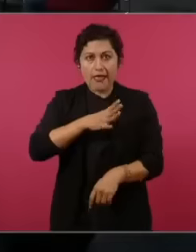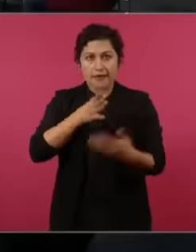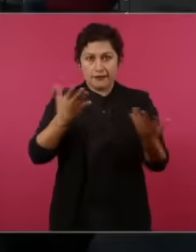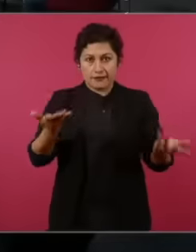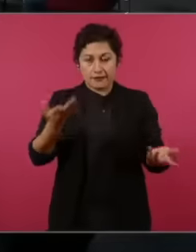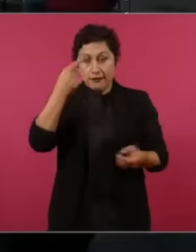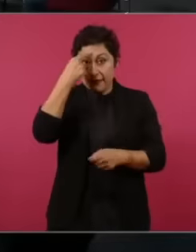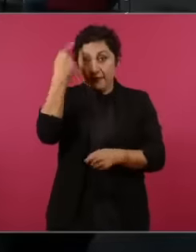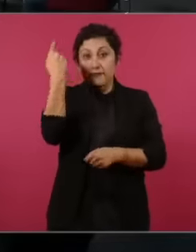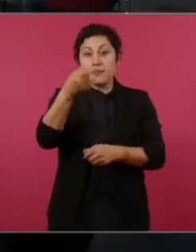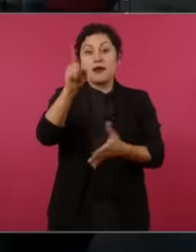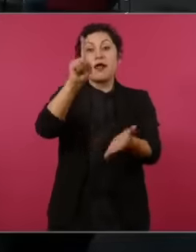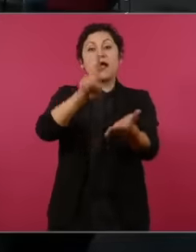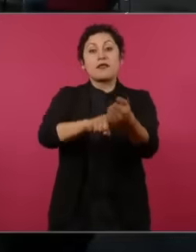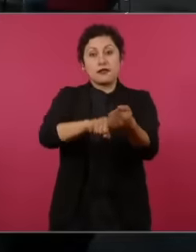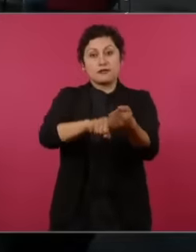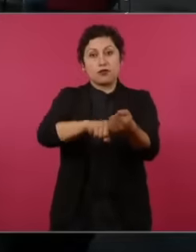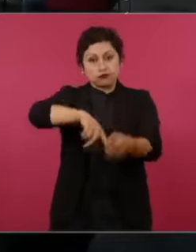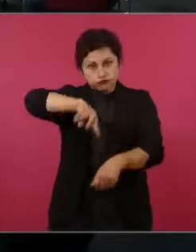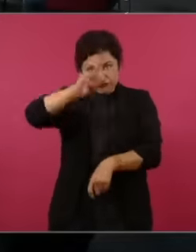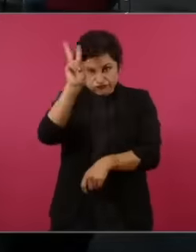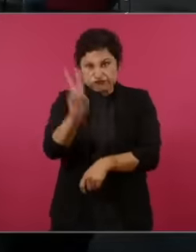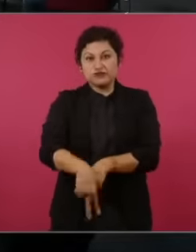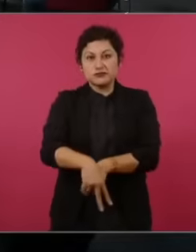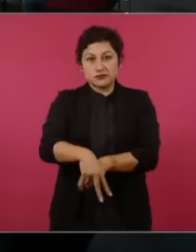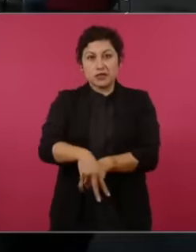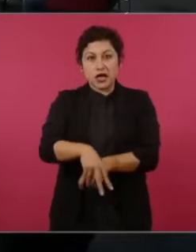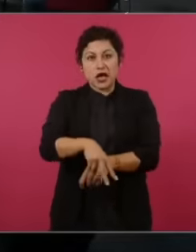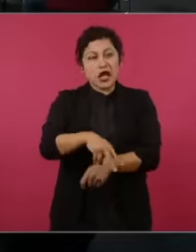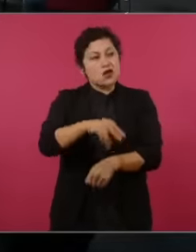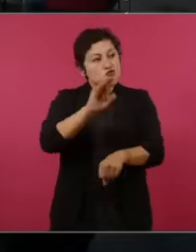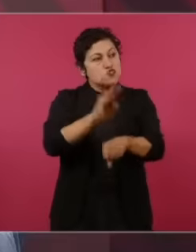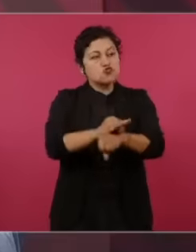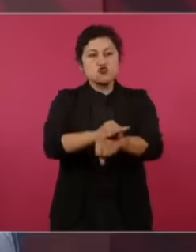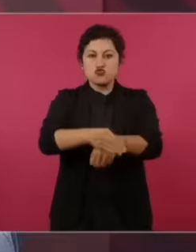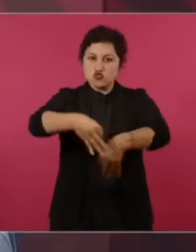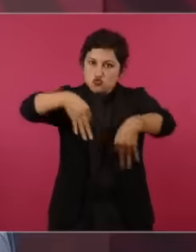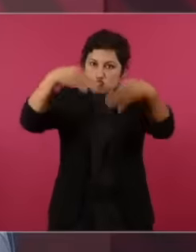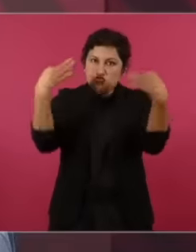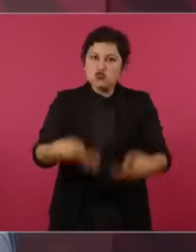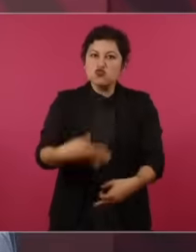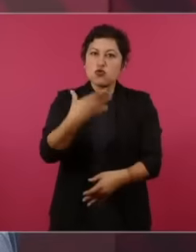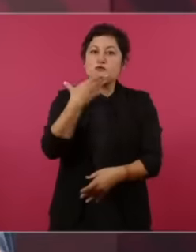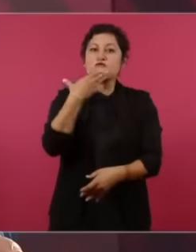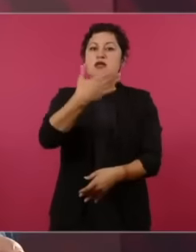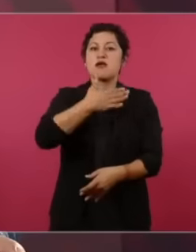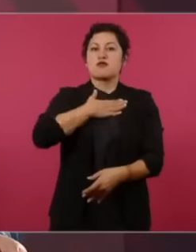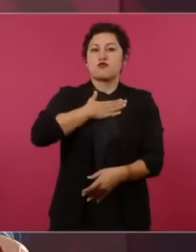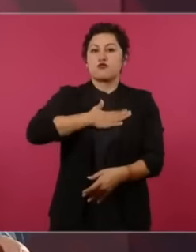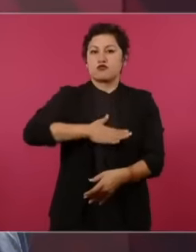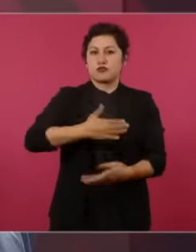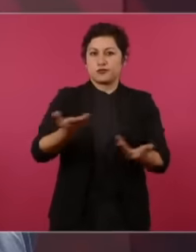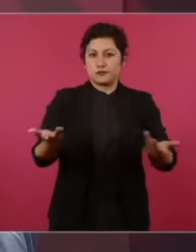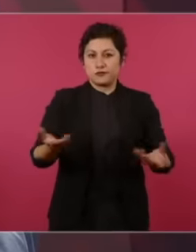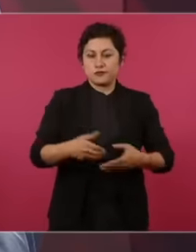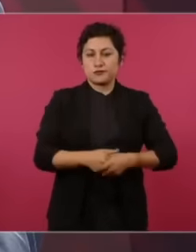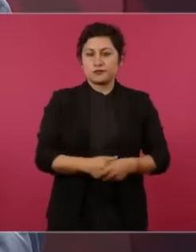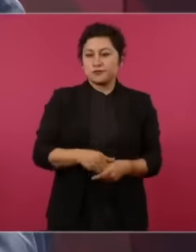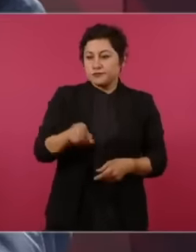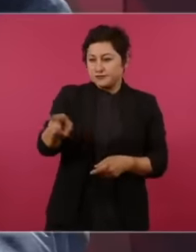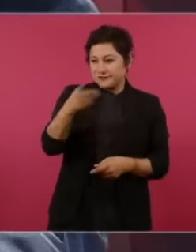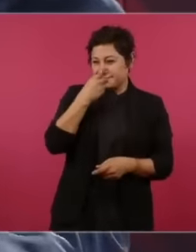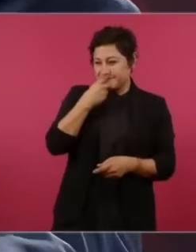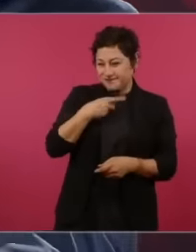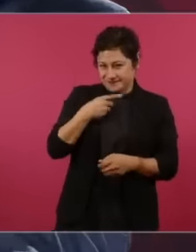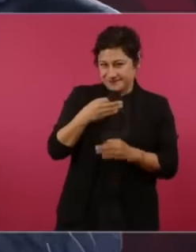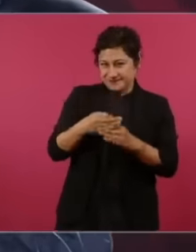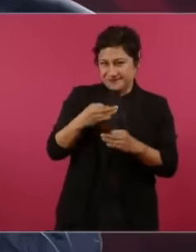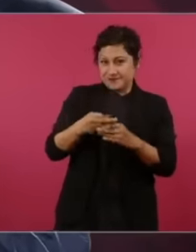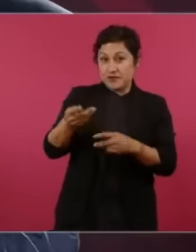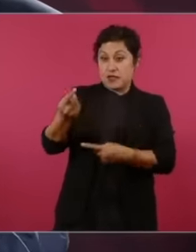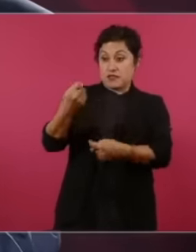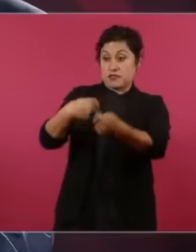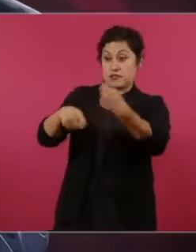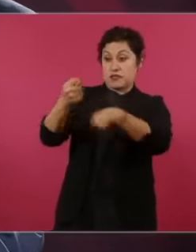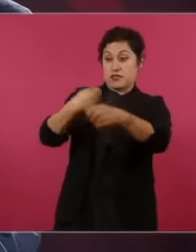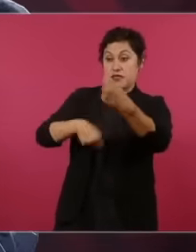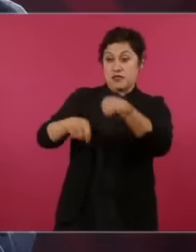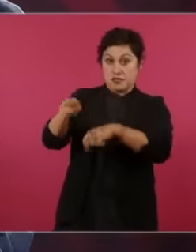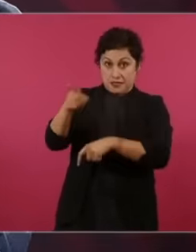law, that thing about the store, well, it shouldn't happen, but that is a